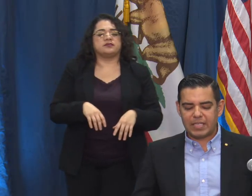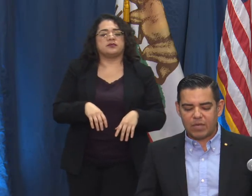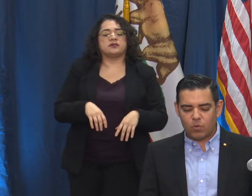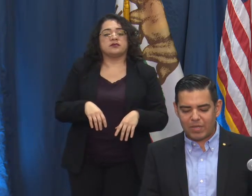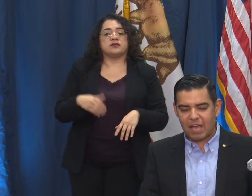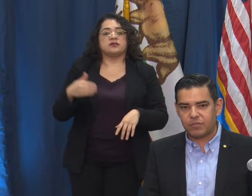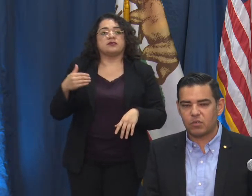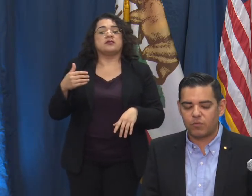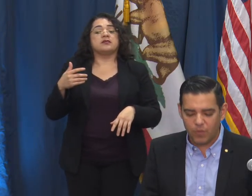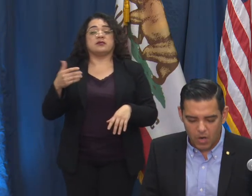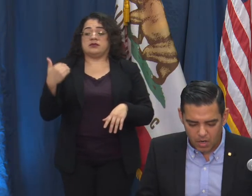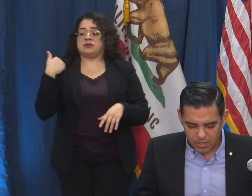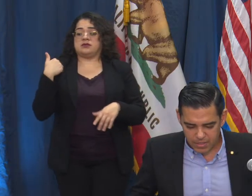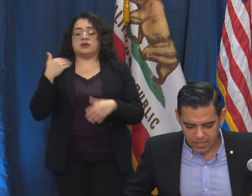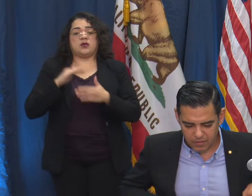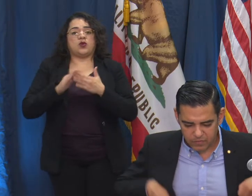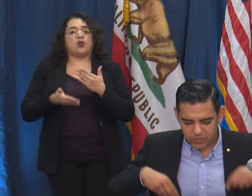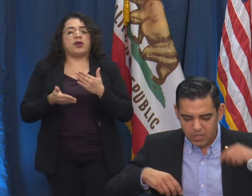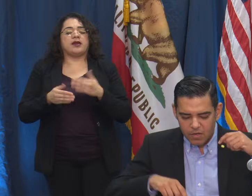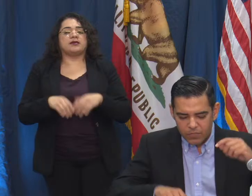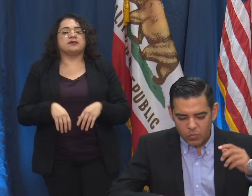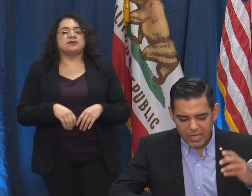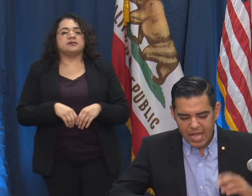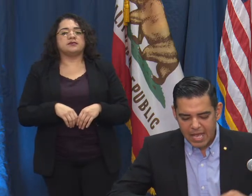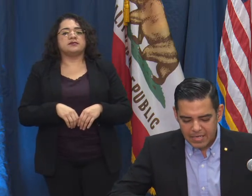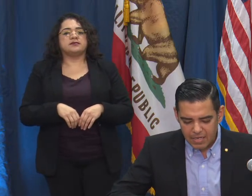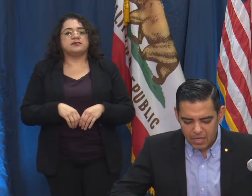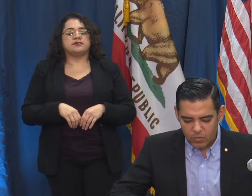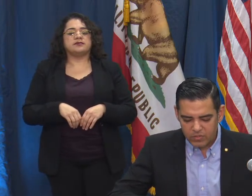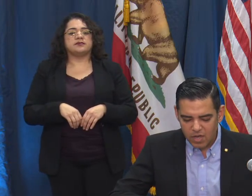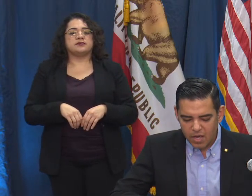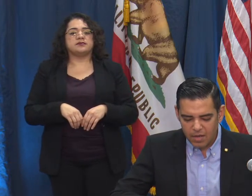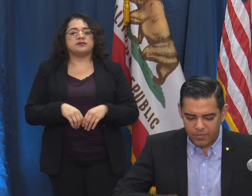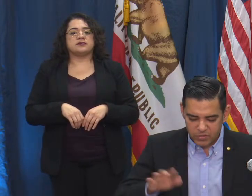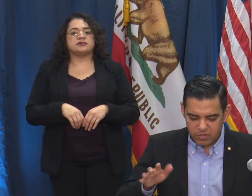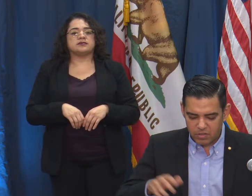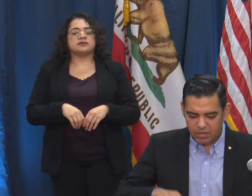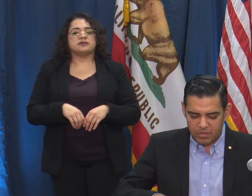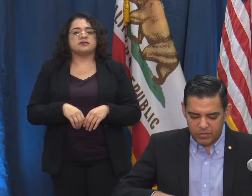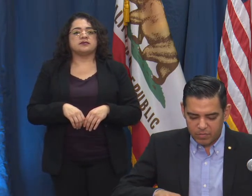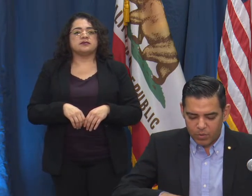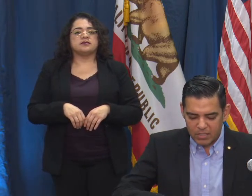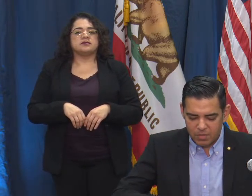weekend what we have so far is we saw this is to give you some approximate